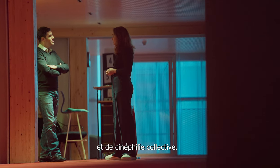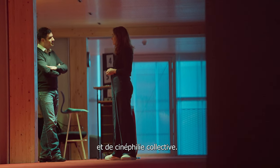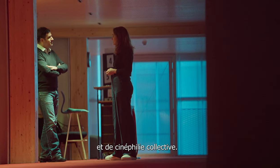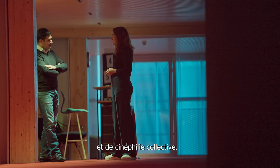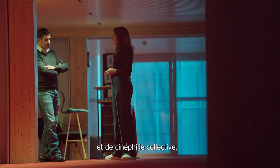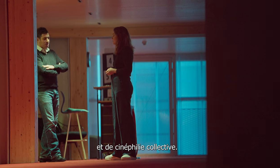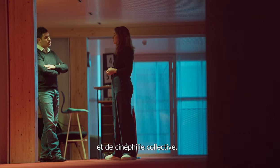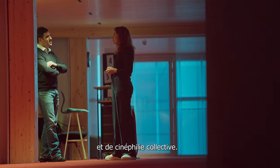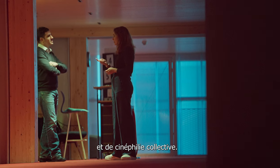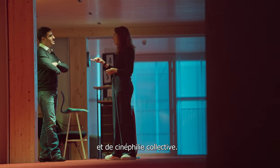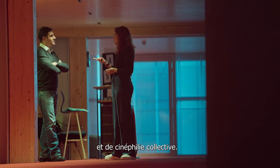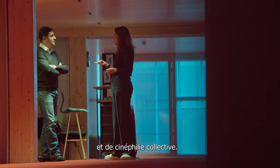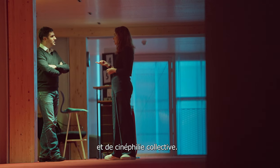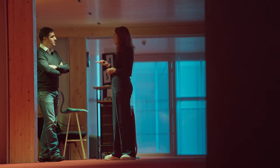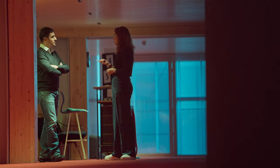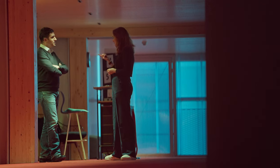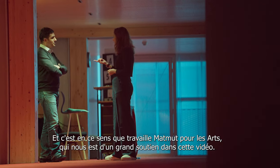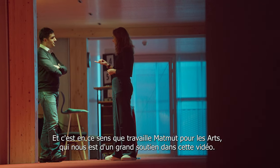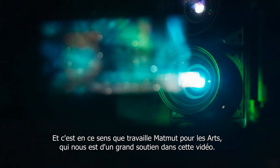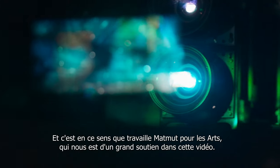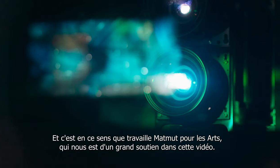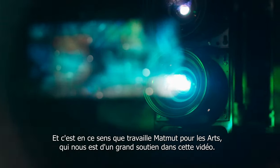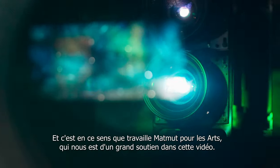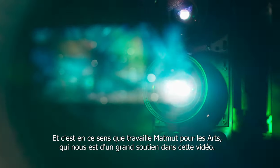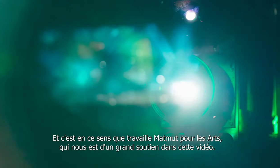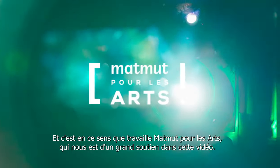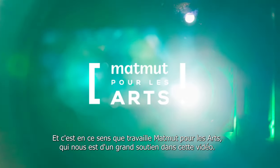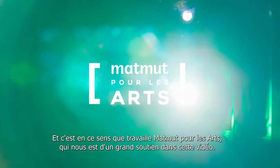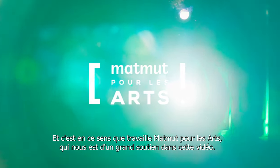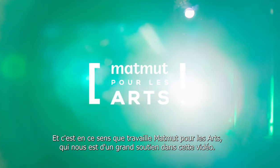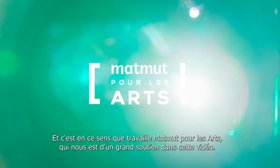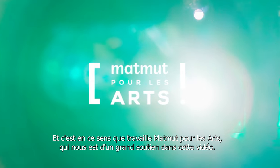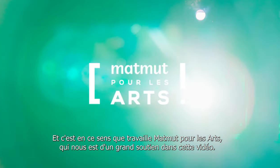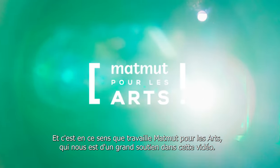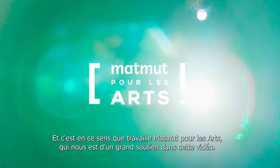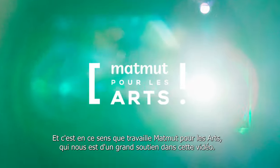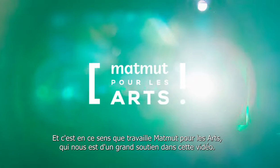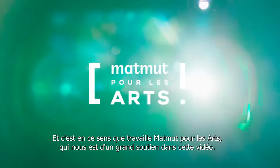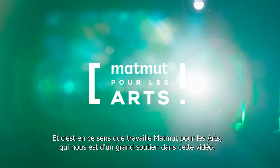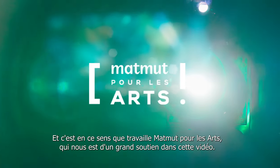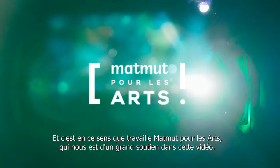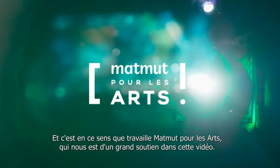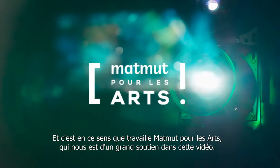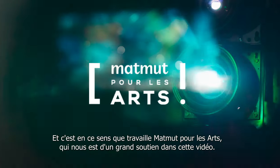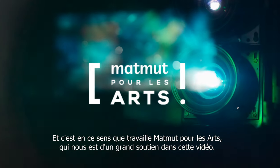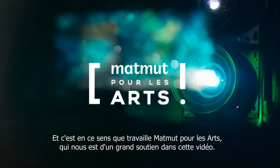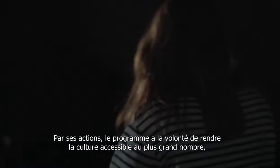and collective cinephilia. And it is in this sense that Matmut pour les Arts works, which is of great support to us in this video.